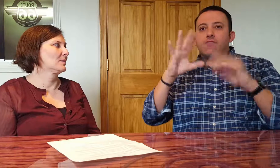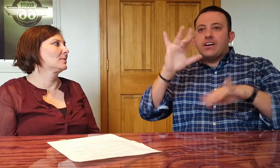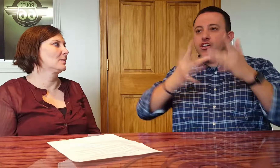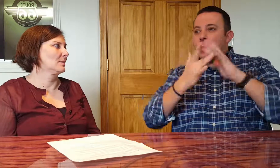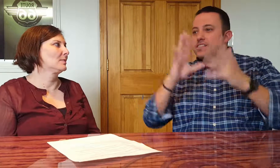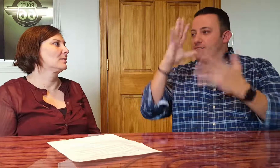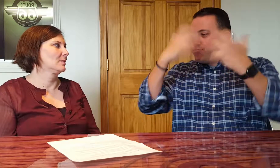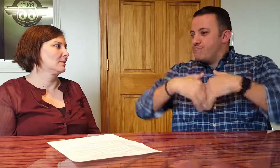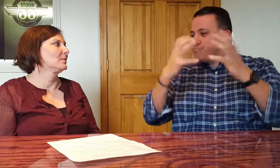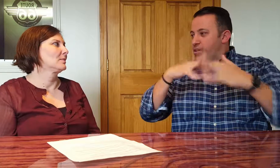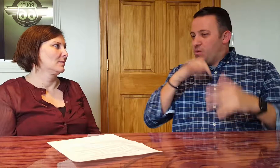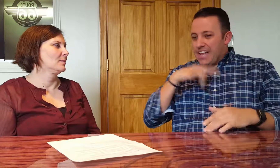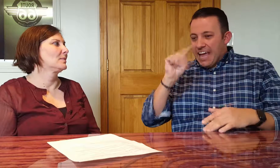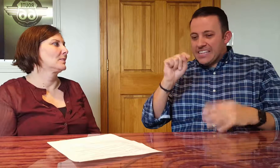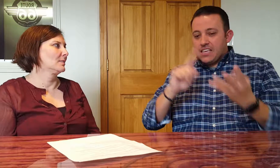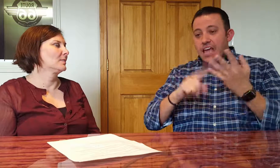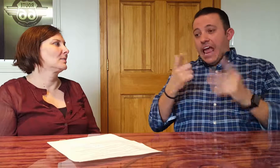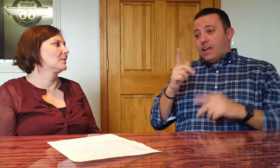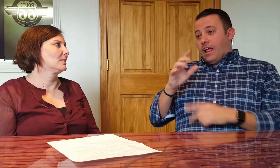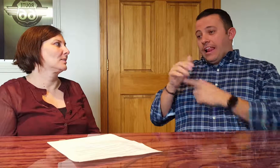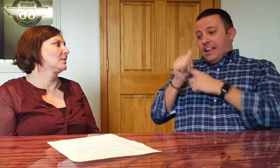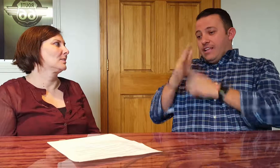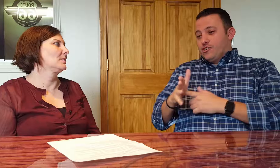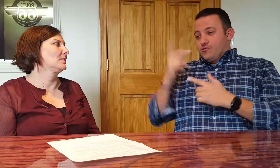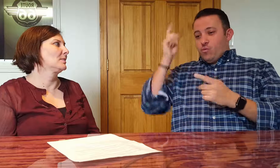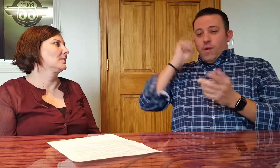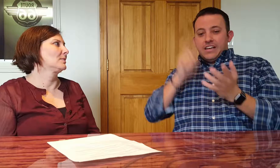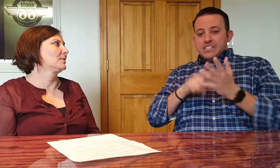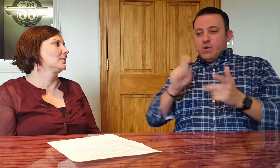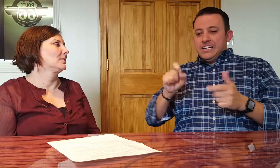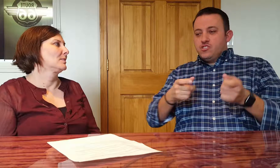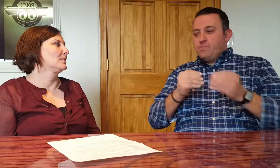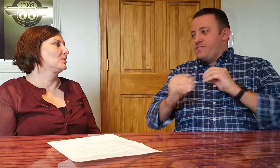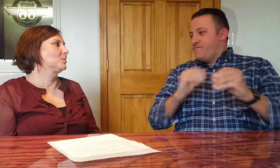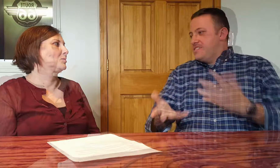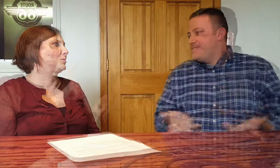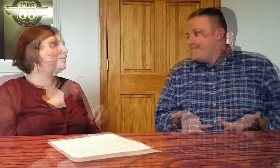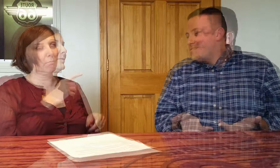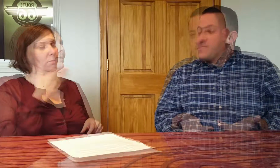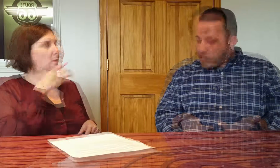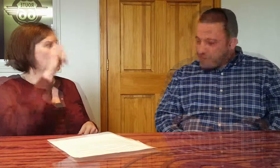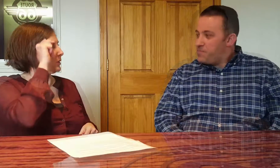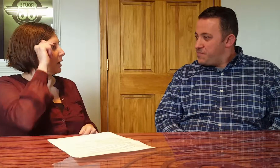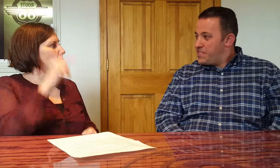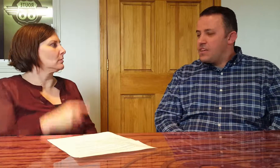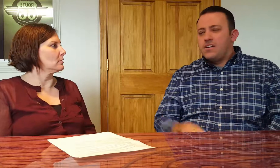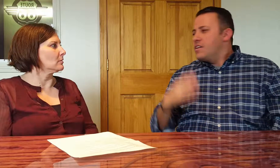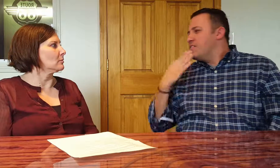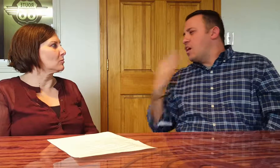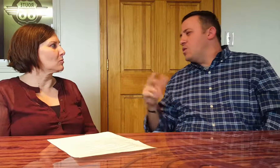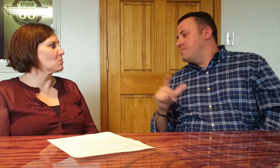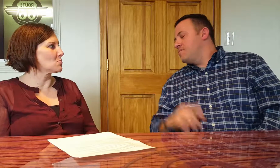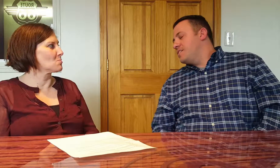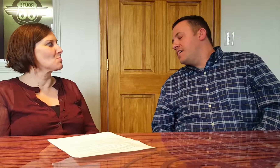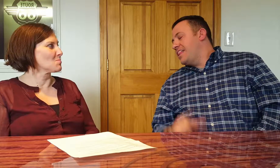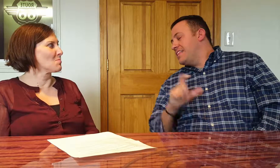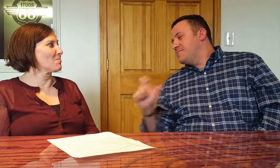the IT skill can maintain the communication and machine tech, and the leader recognizes what needs to be fixed. Thank You, Thomas.